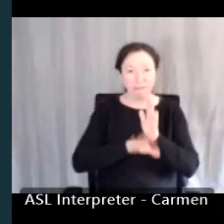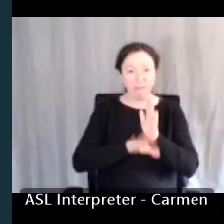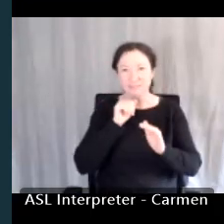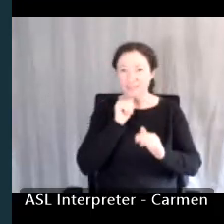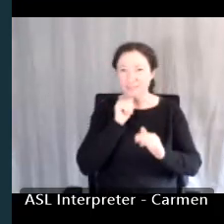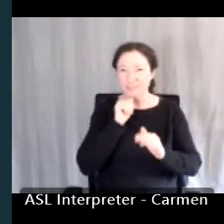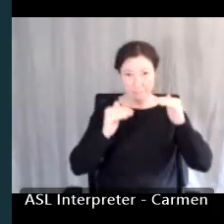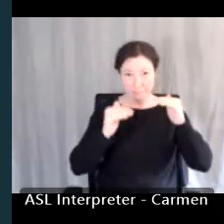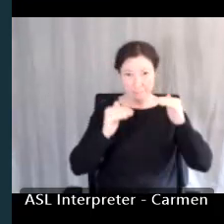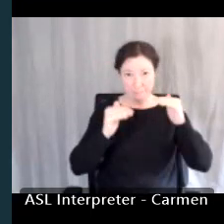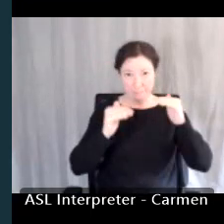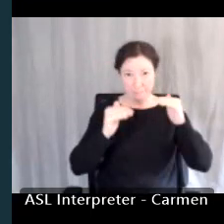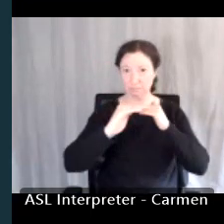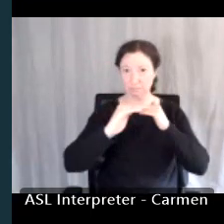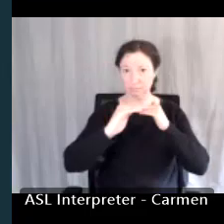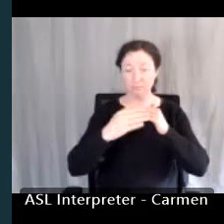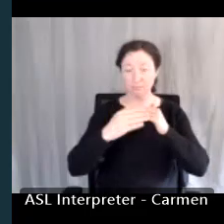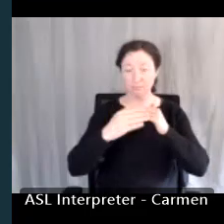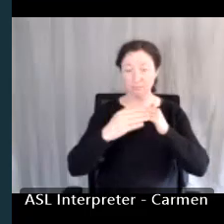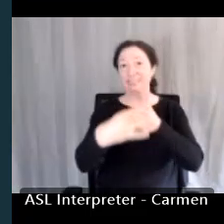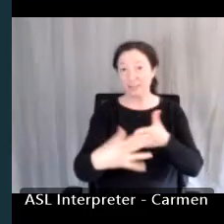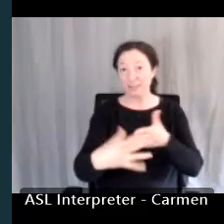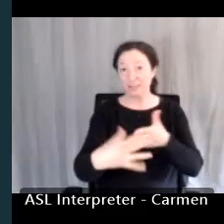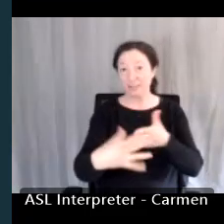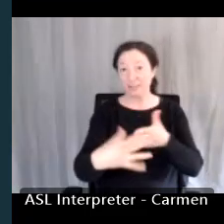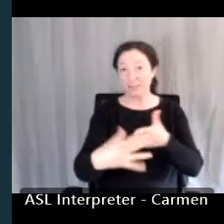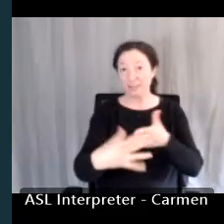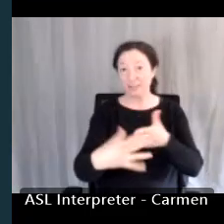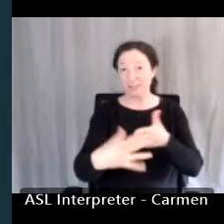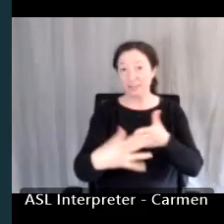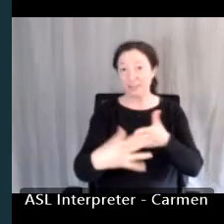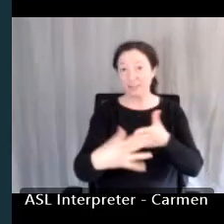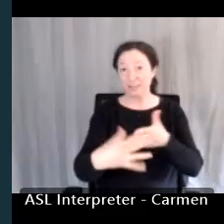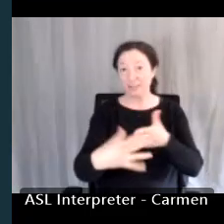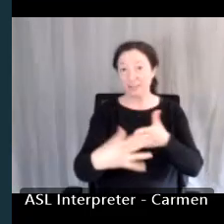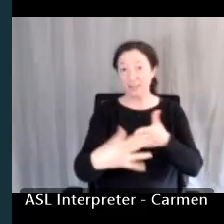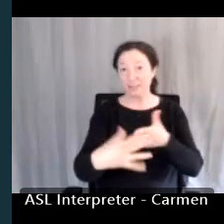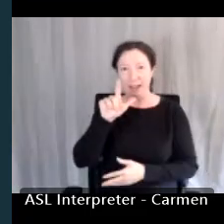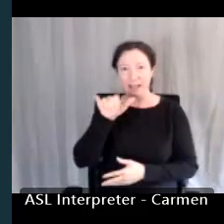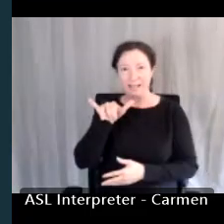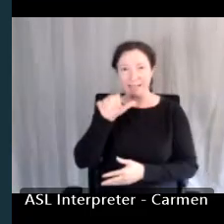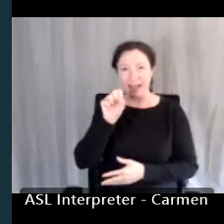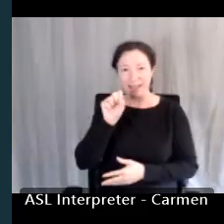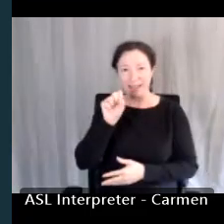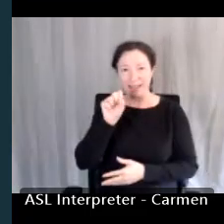leads to hyperglycemia. So too much glucose in the, in the bloodstream. Then that leads to too much insulin in the bloodstream